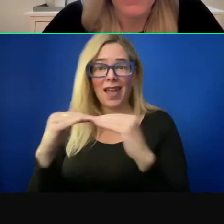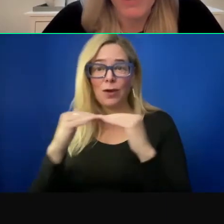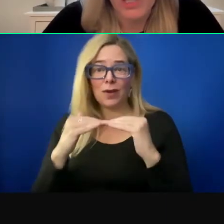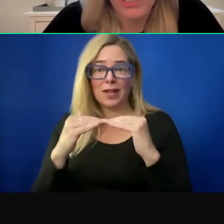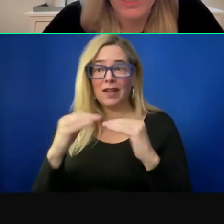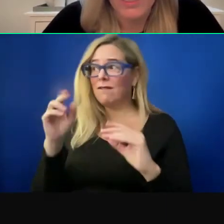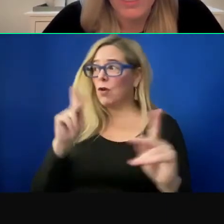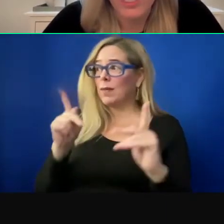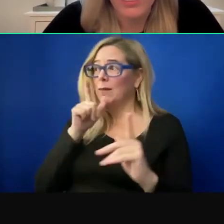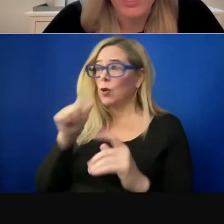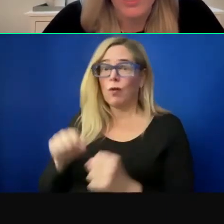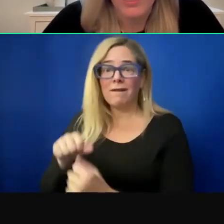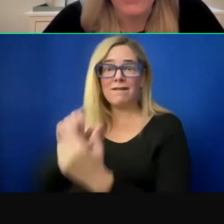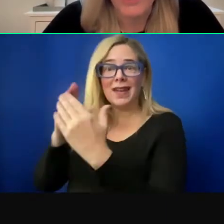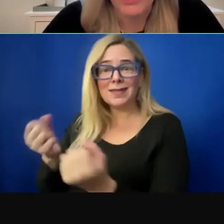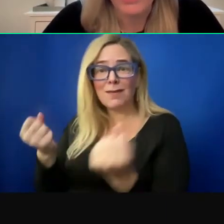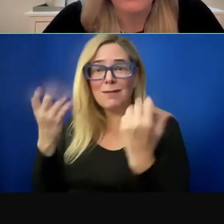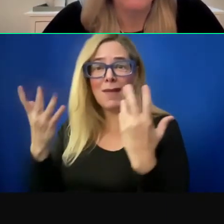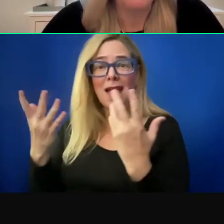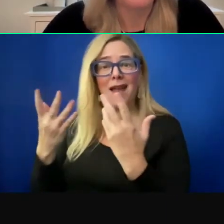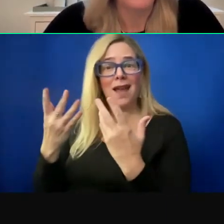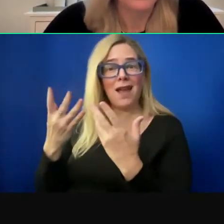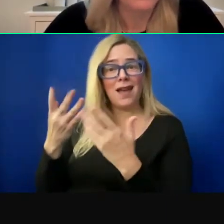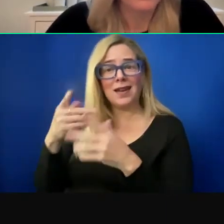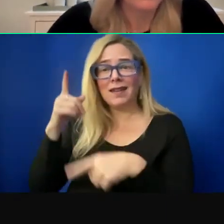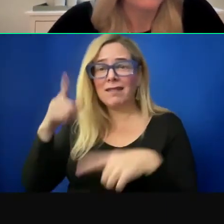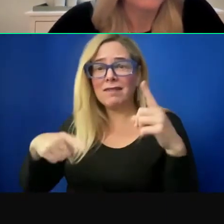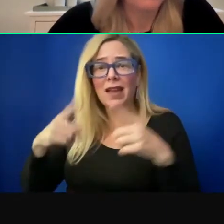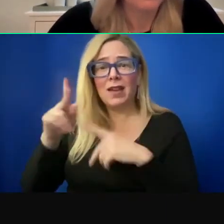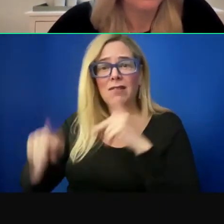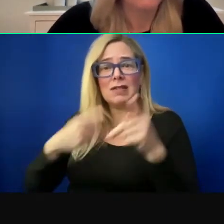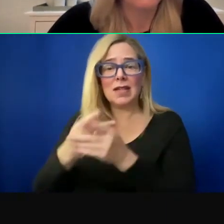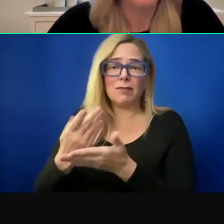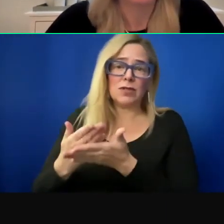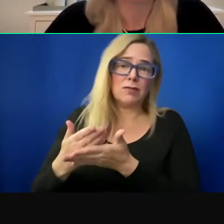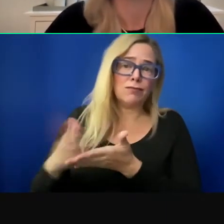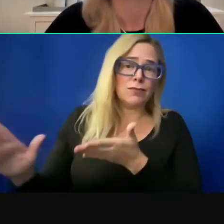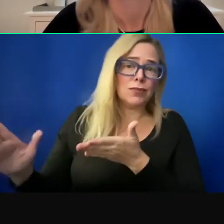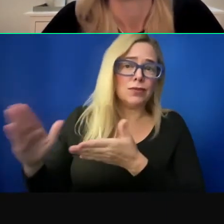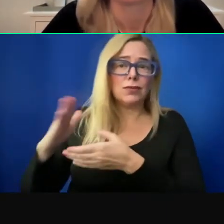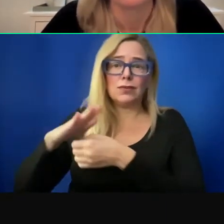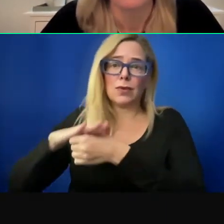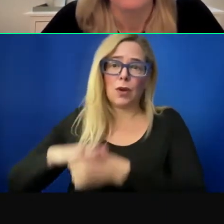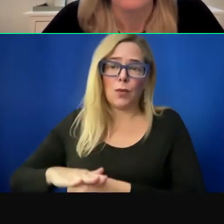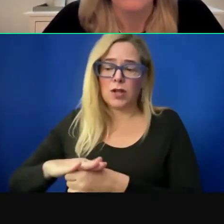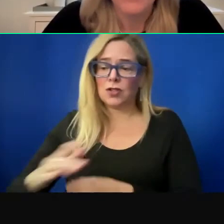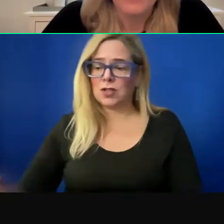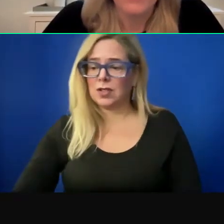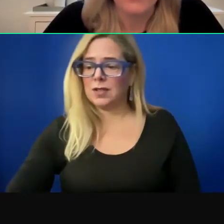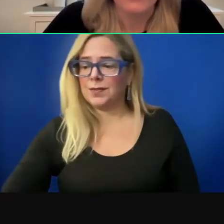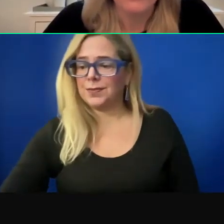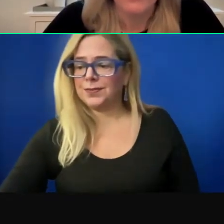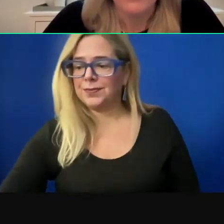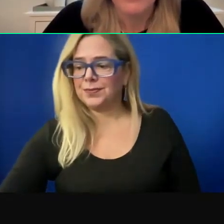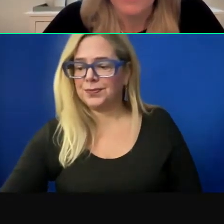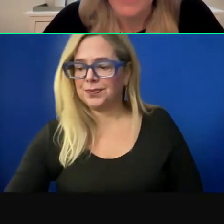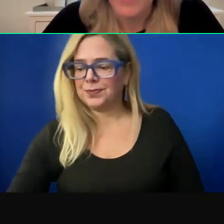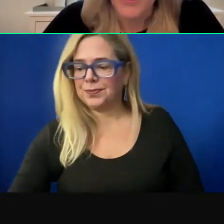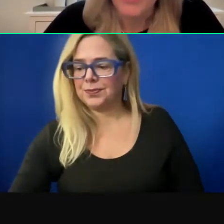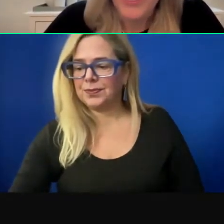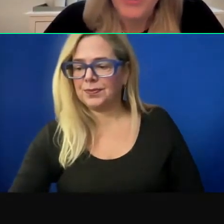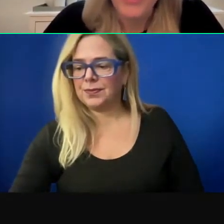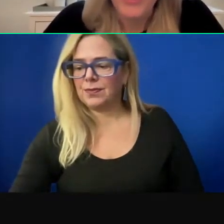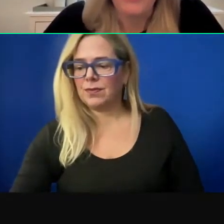of marginalization and oppression. So at my center, the Disability Health Research Center